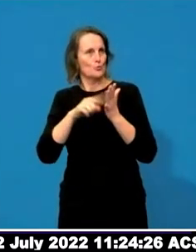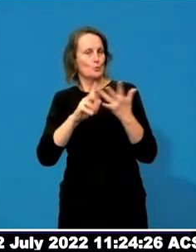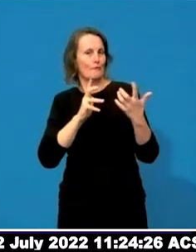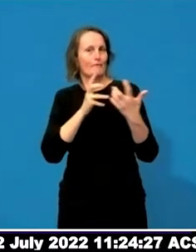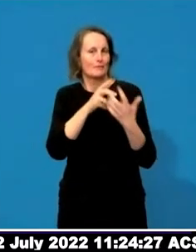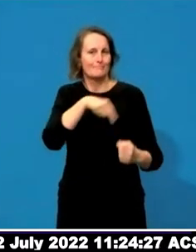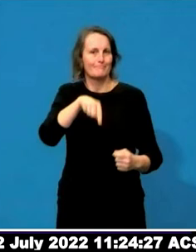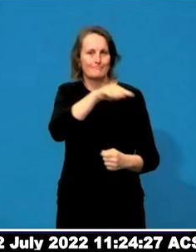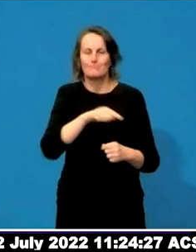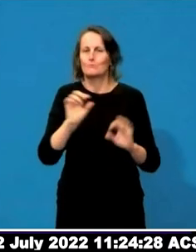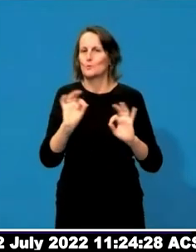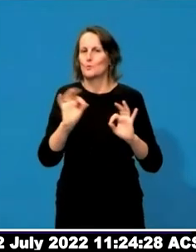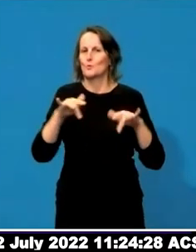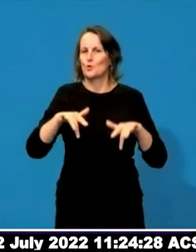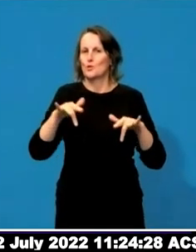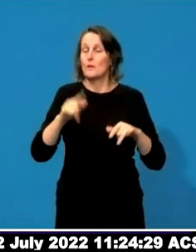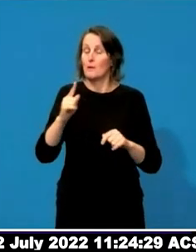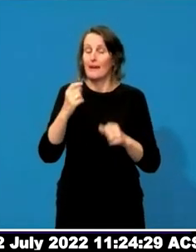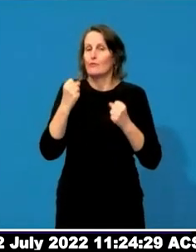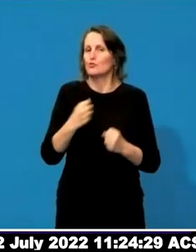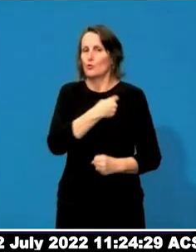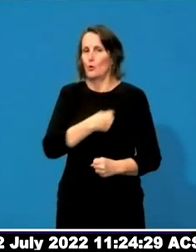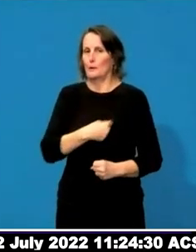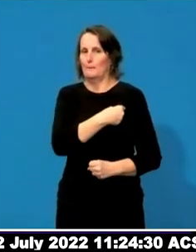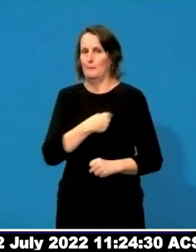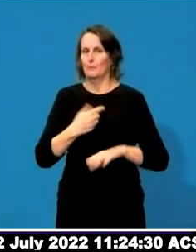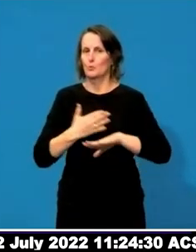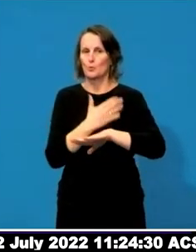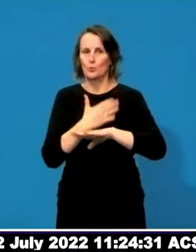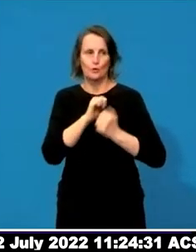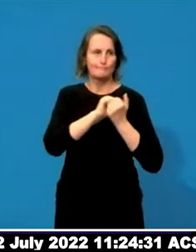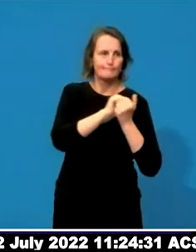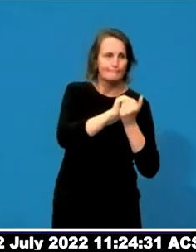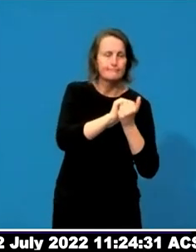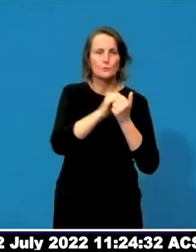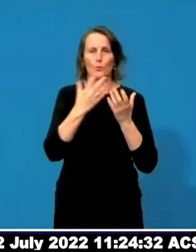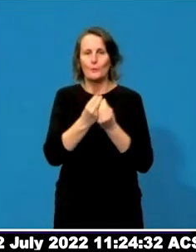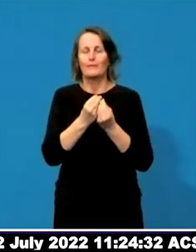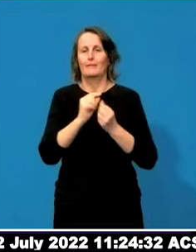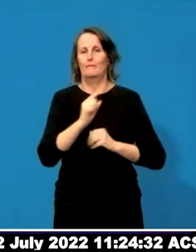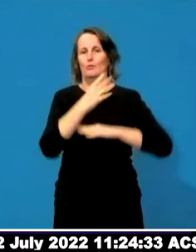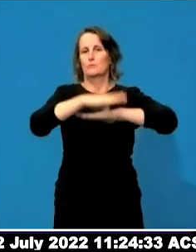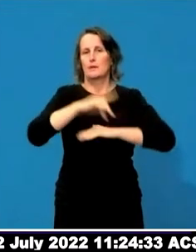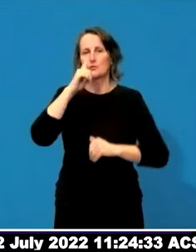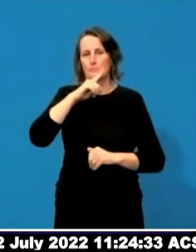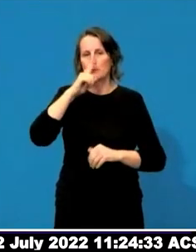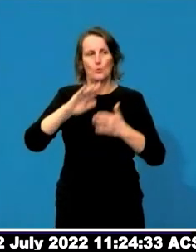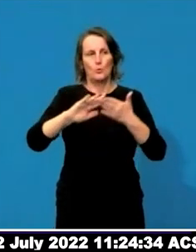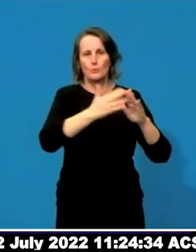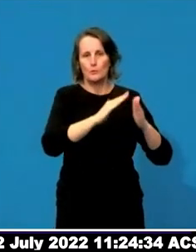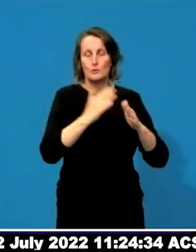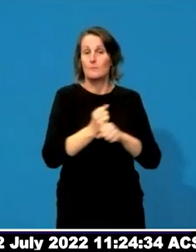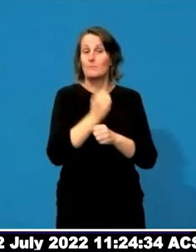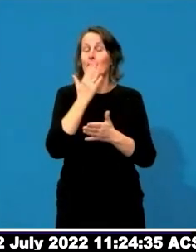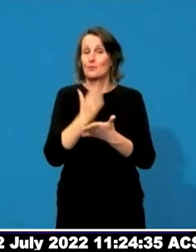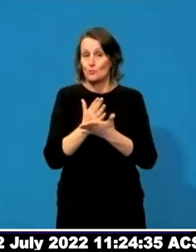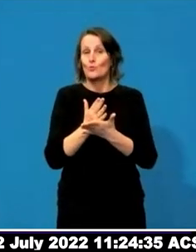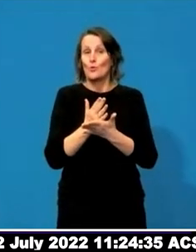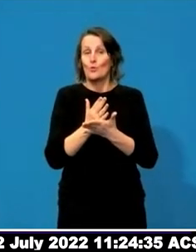to working collaboratively and making sure that it's First Nations people